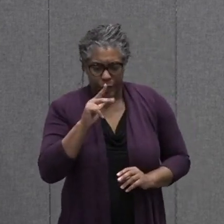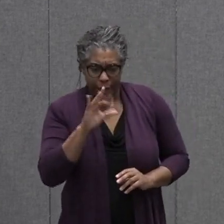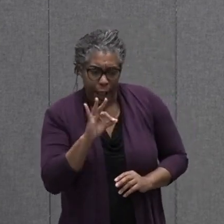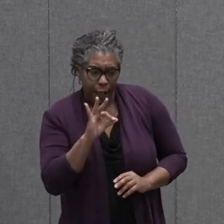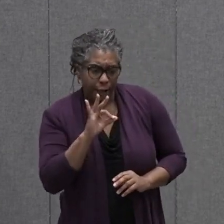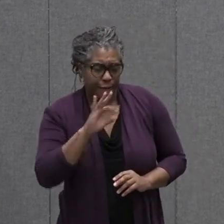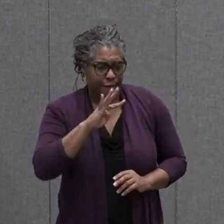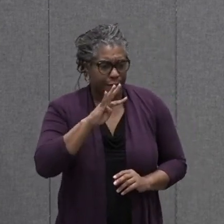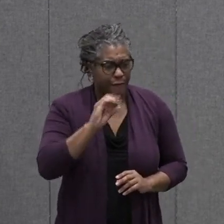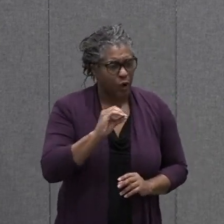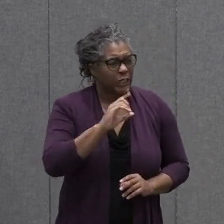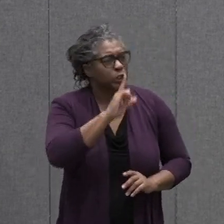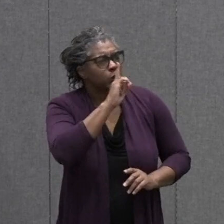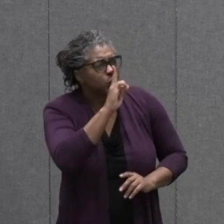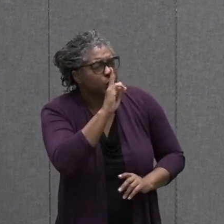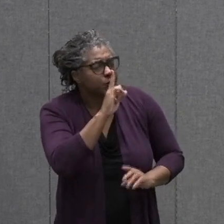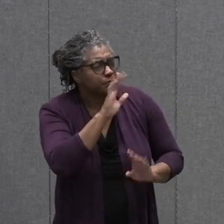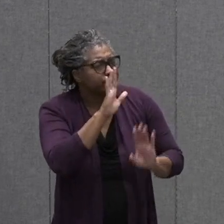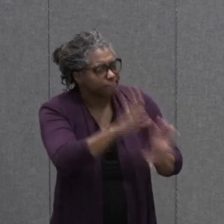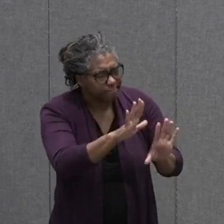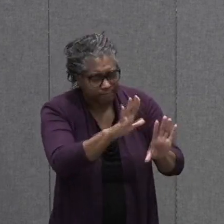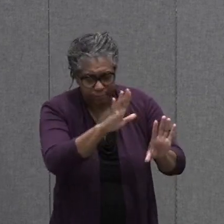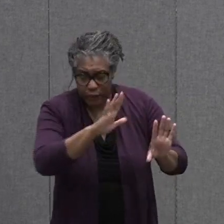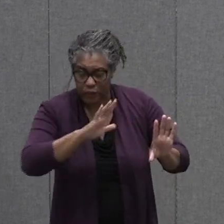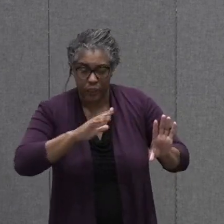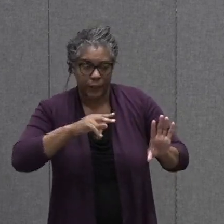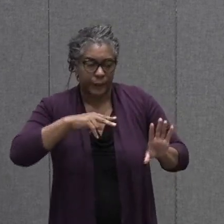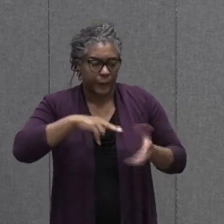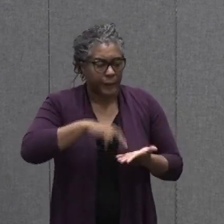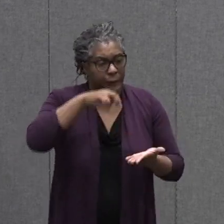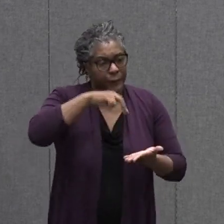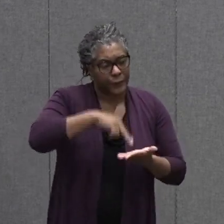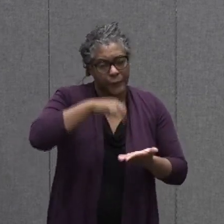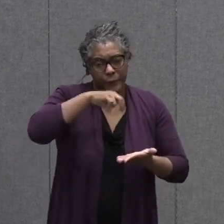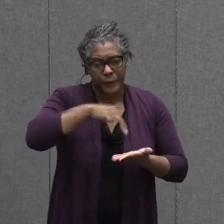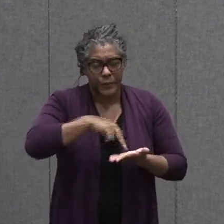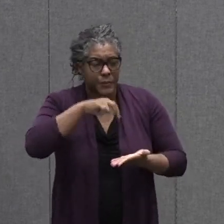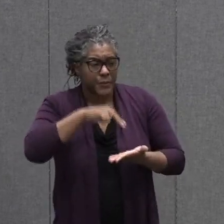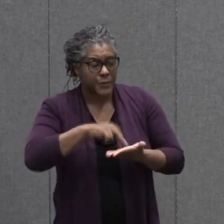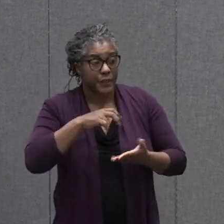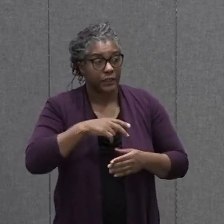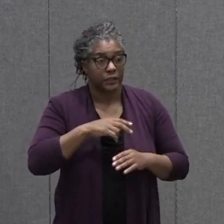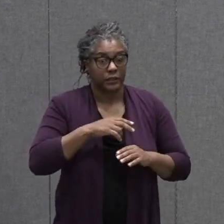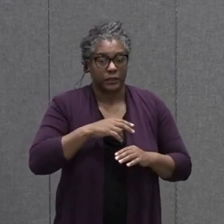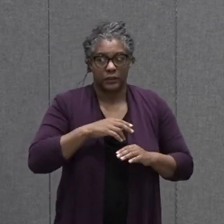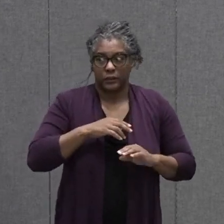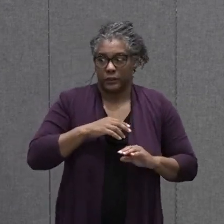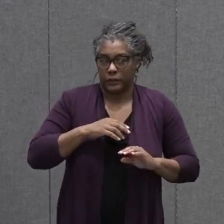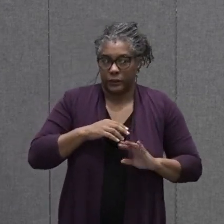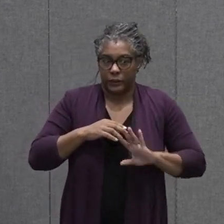sh," said Meatball. Peanut butter kept walking. Finding a friend was harder,